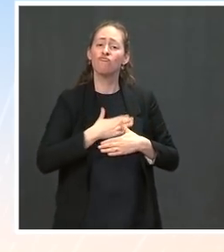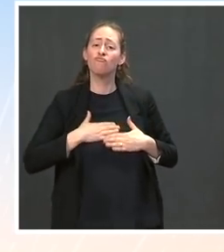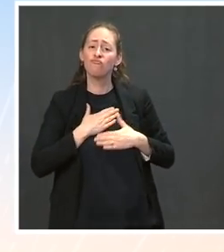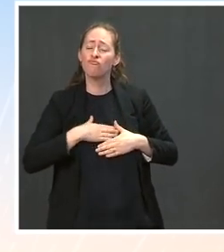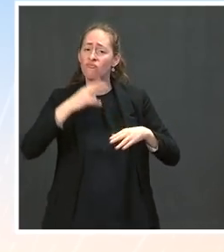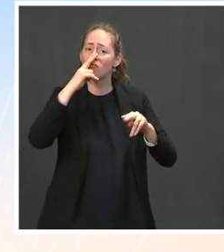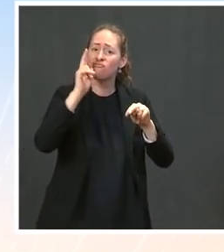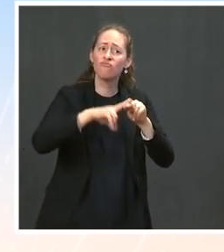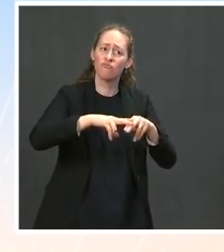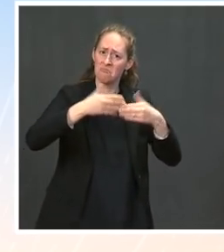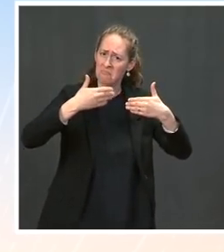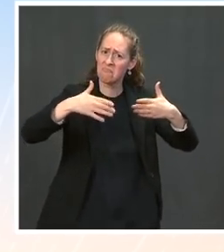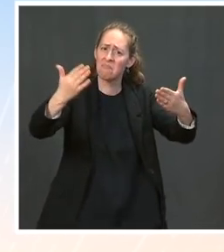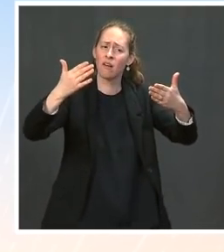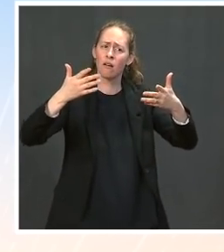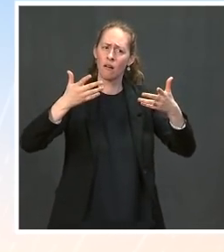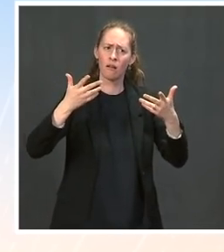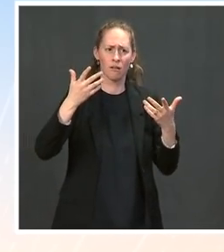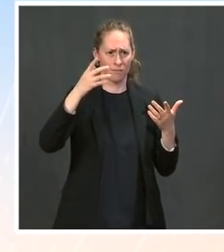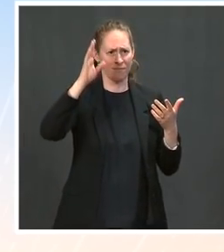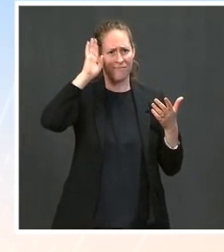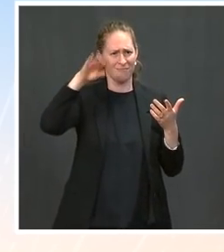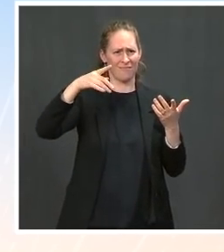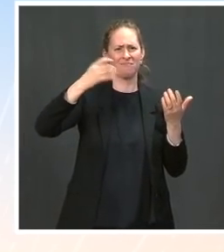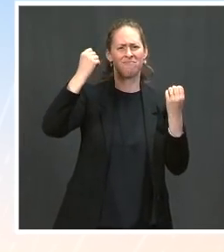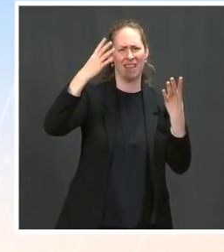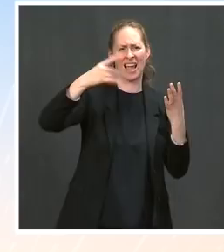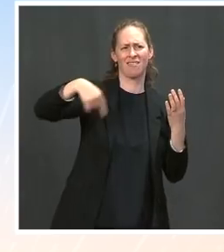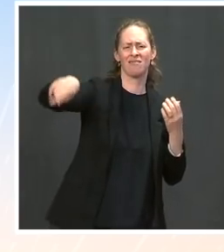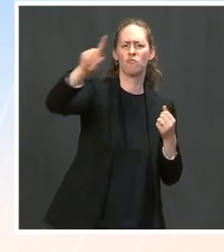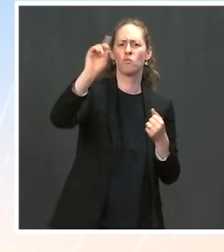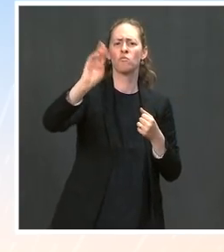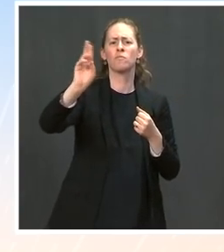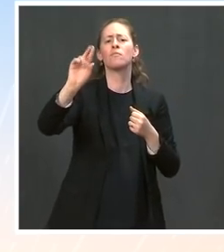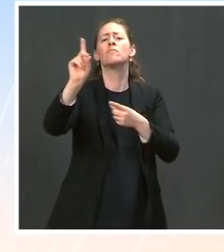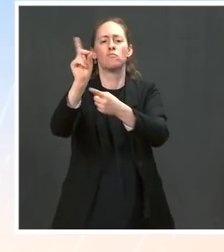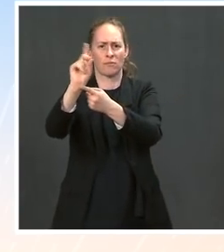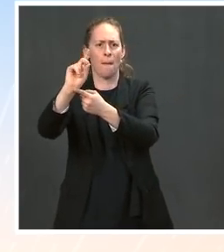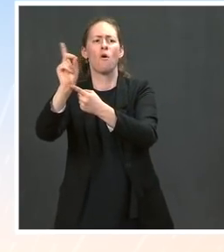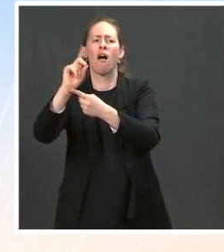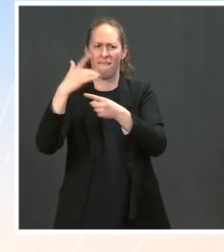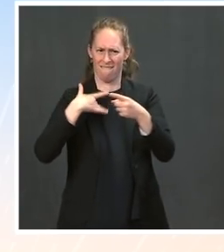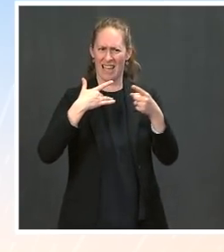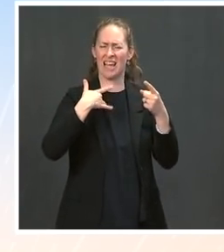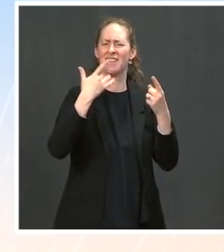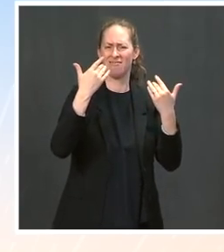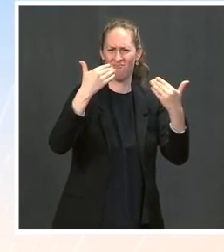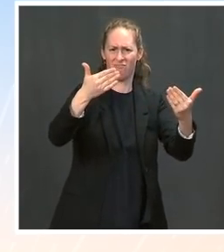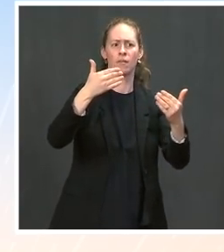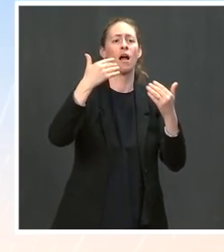Huge numbers of elected Democrats in many of the states are pushing forward with marijuana legalization. Why is he reluctant to sort of take